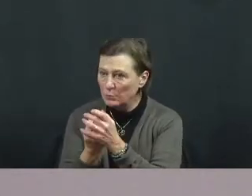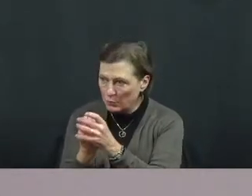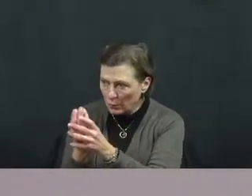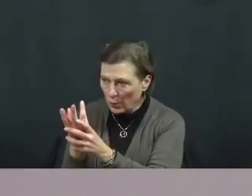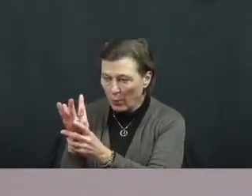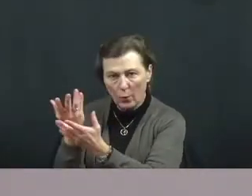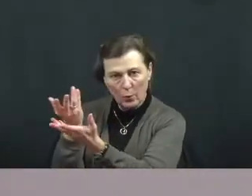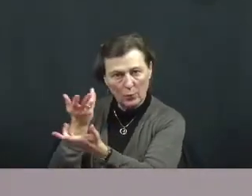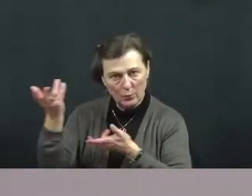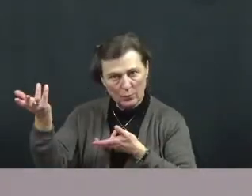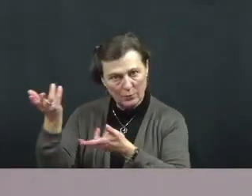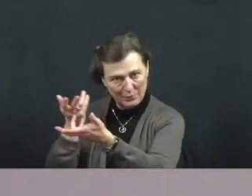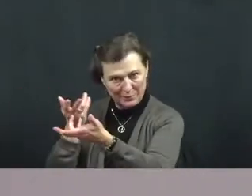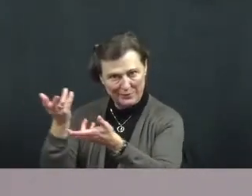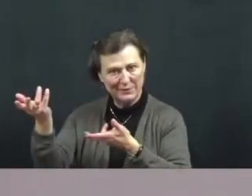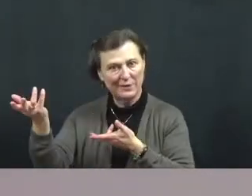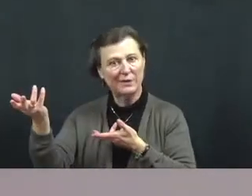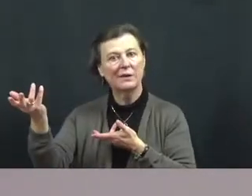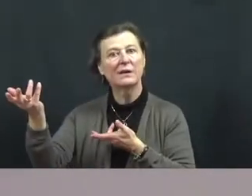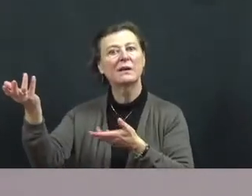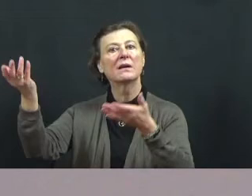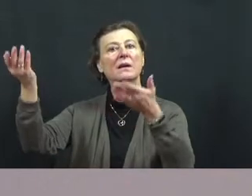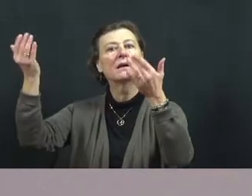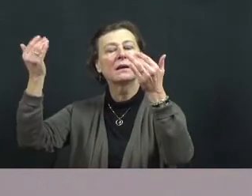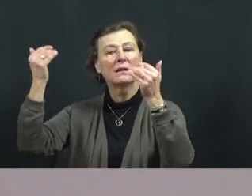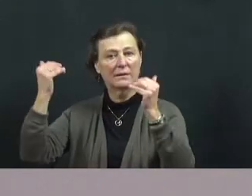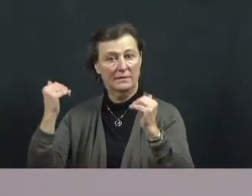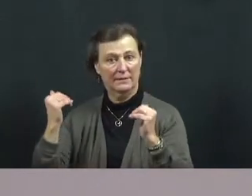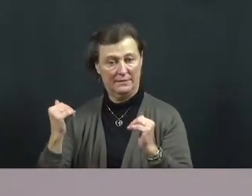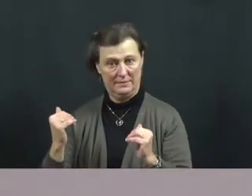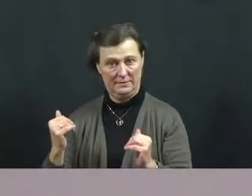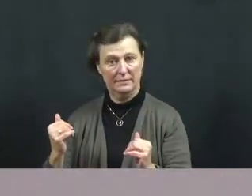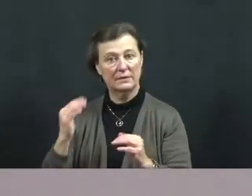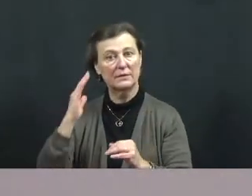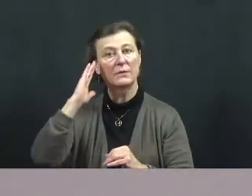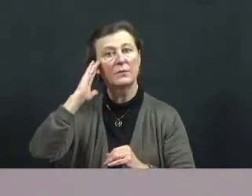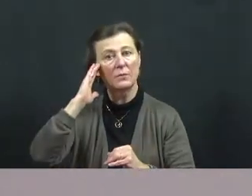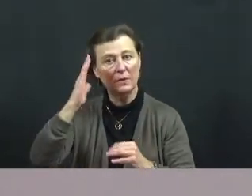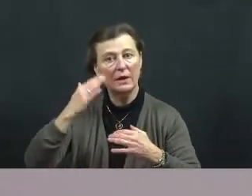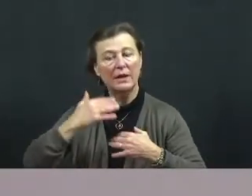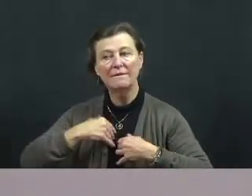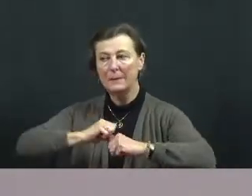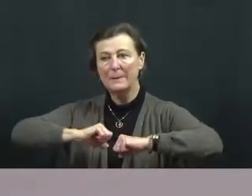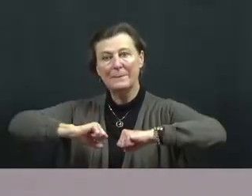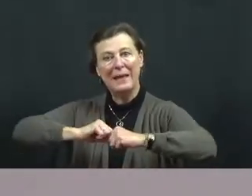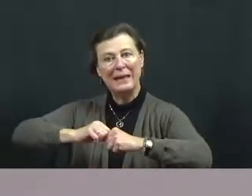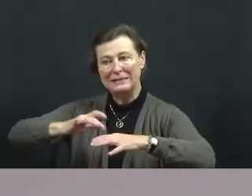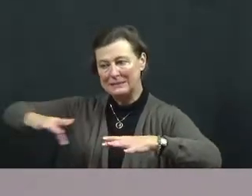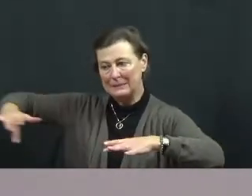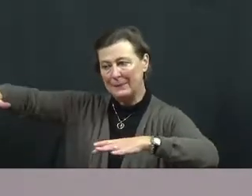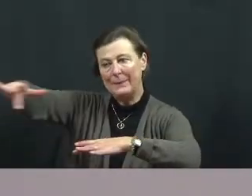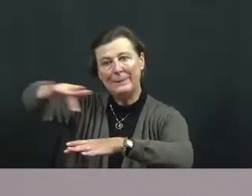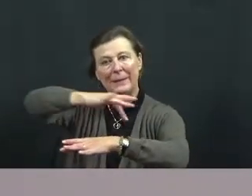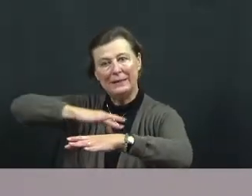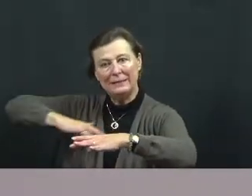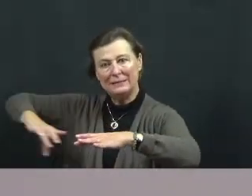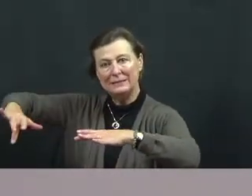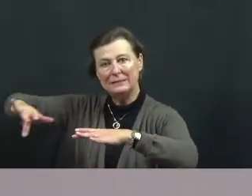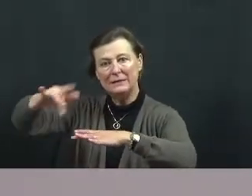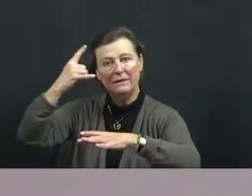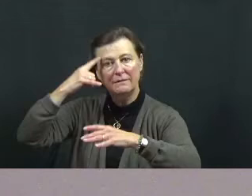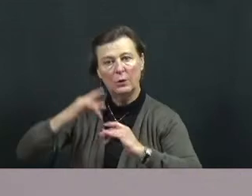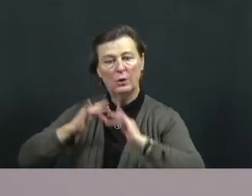And, then there will be space for compassion.